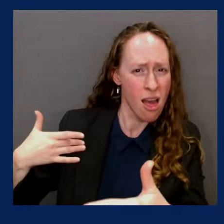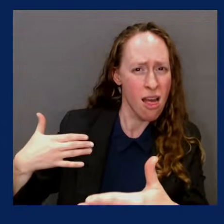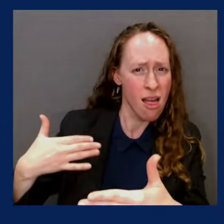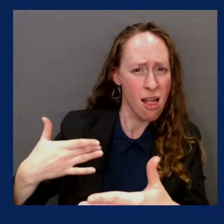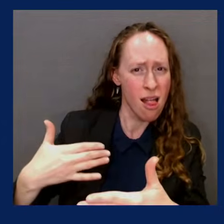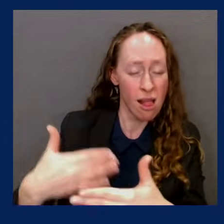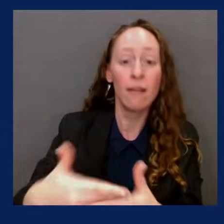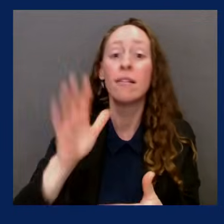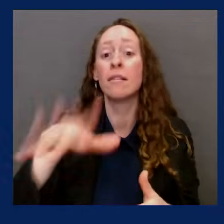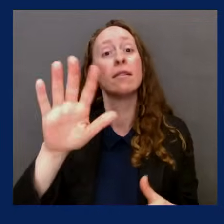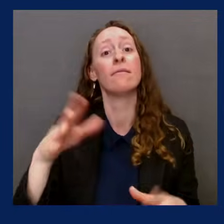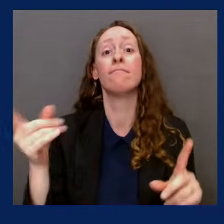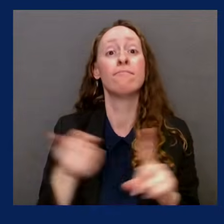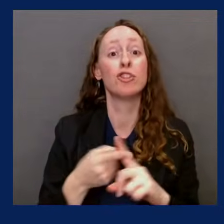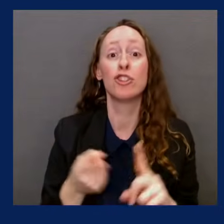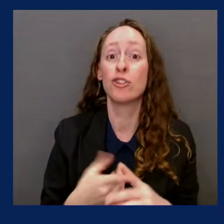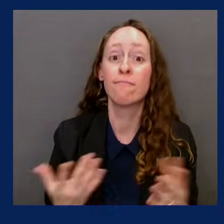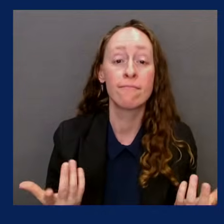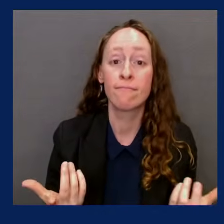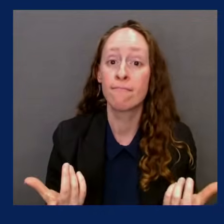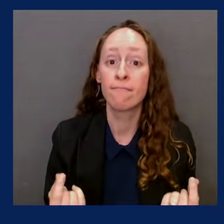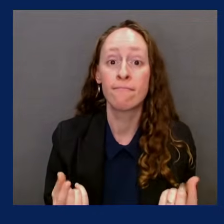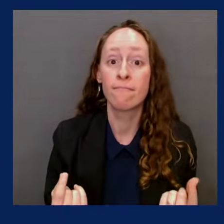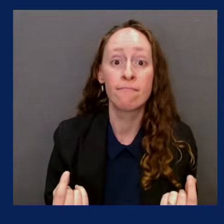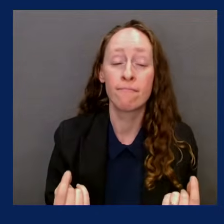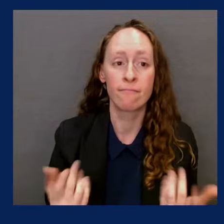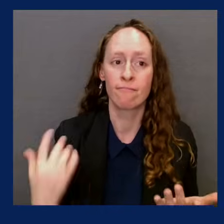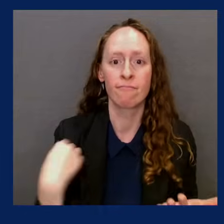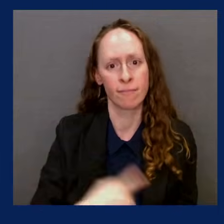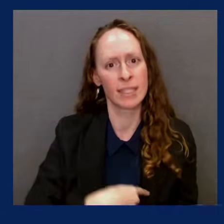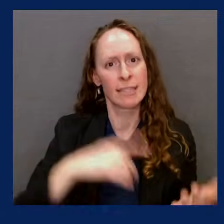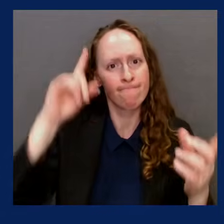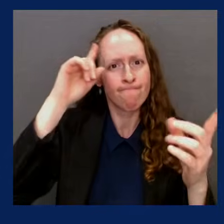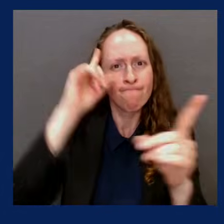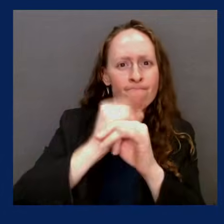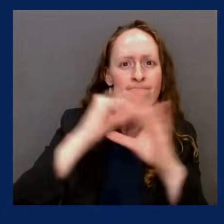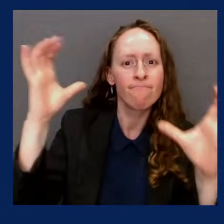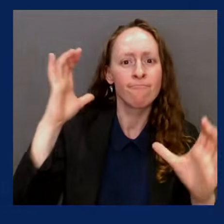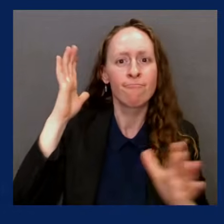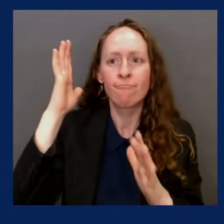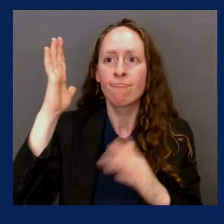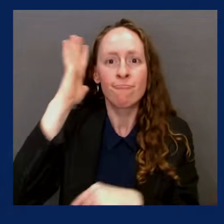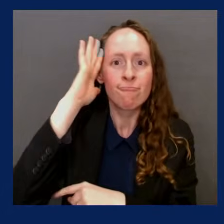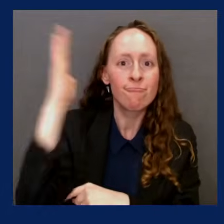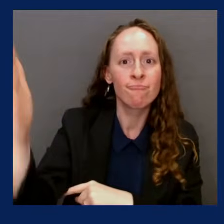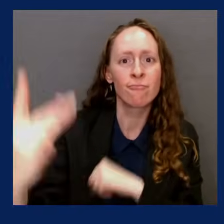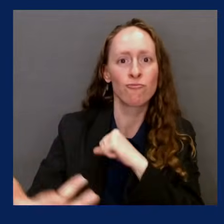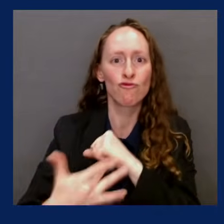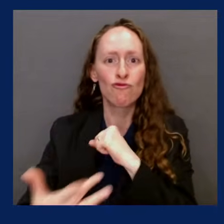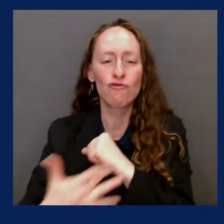in fields like biotechnology, advanced batteries, quantum computing, cybersecurity, and a lot more.